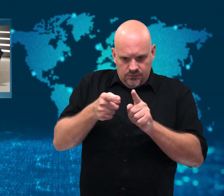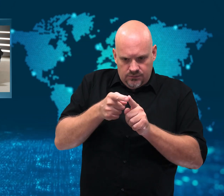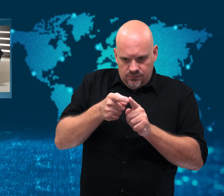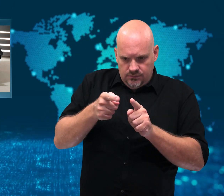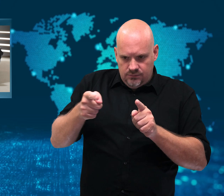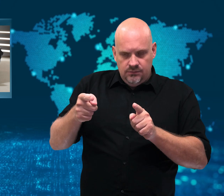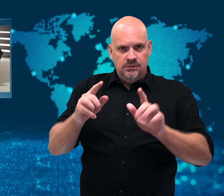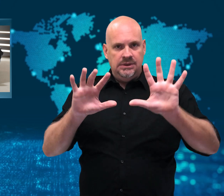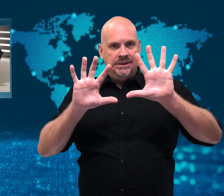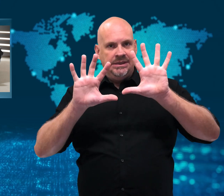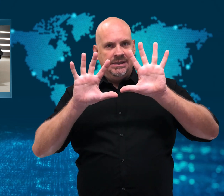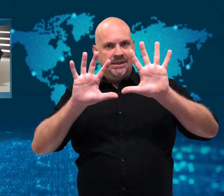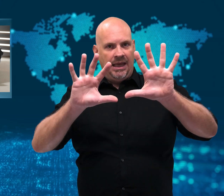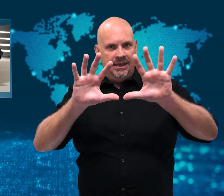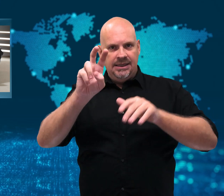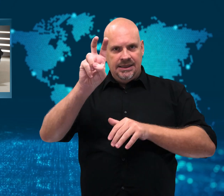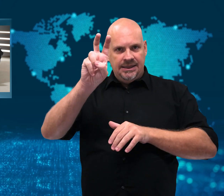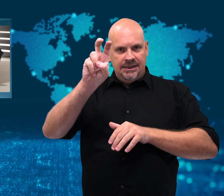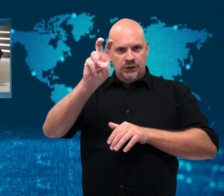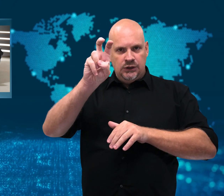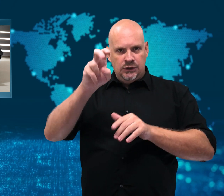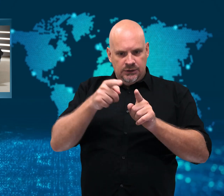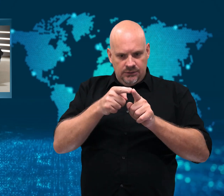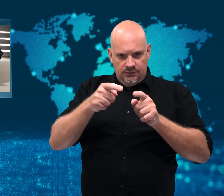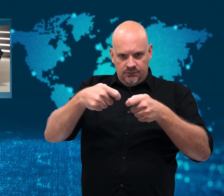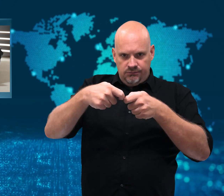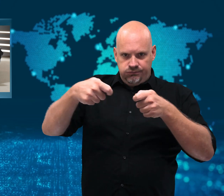Since the car is electric,